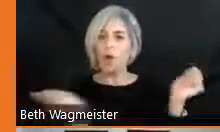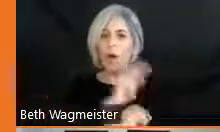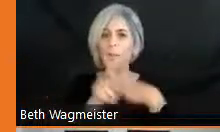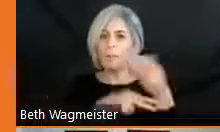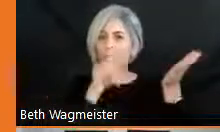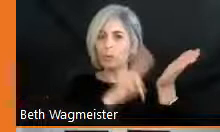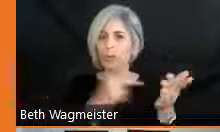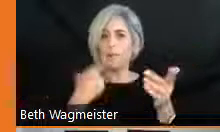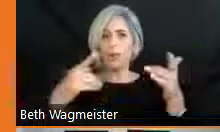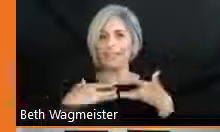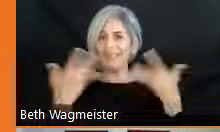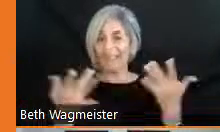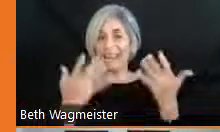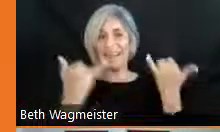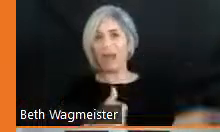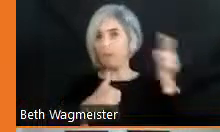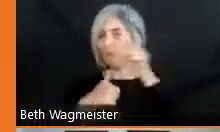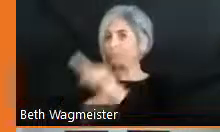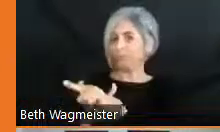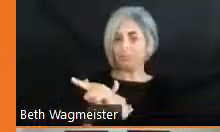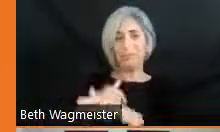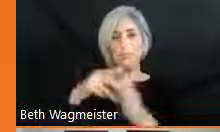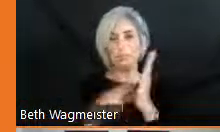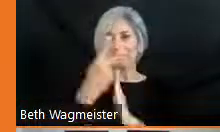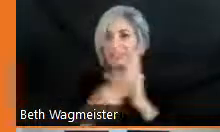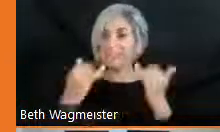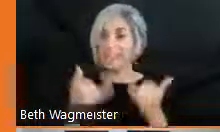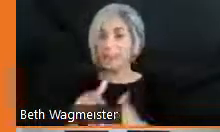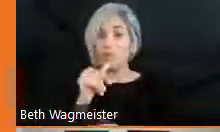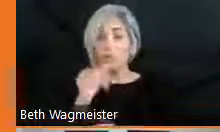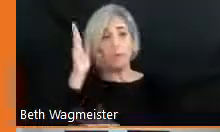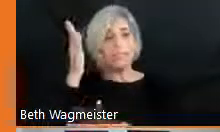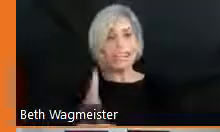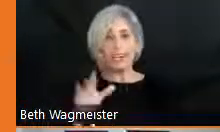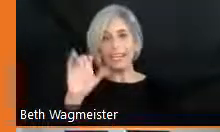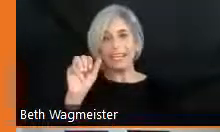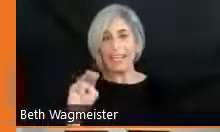Now I would like to turn today's program over to our presenter, Cam Beaudoin.